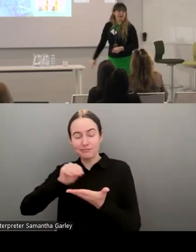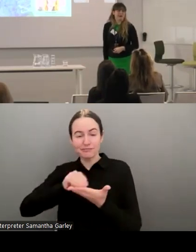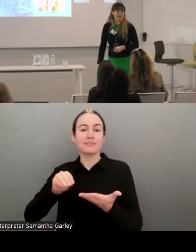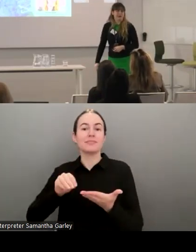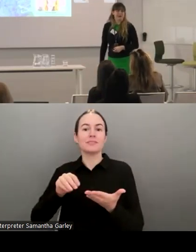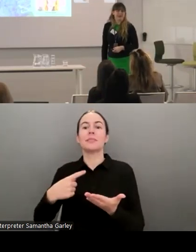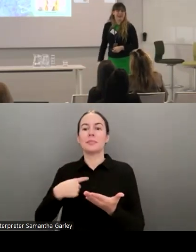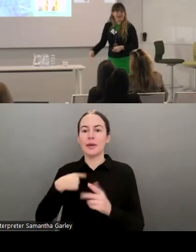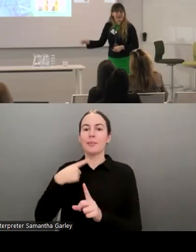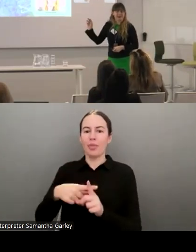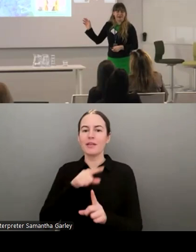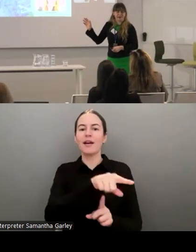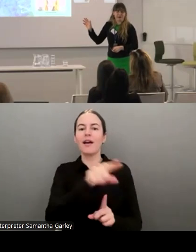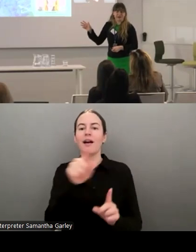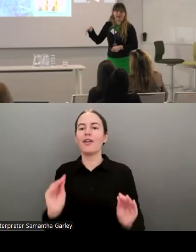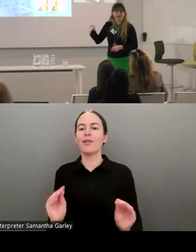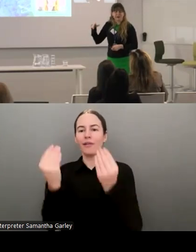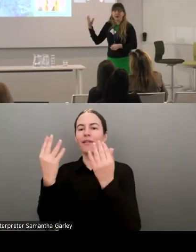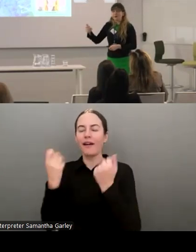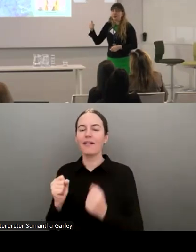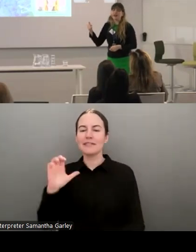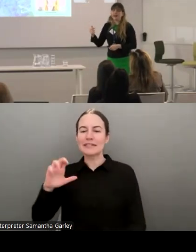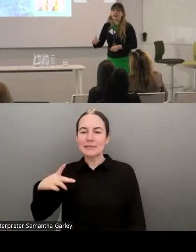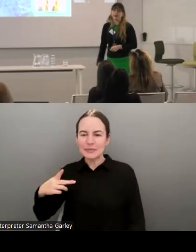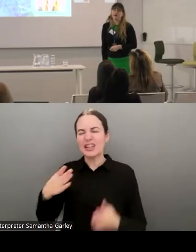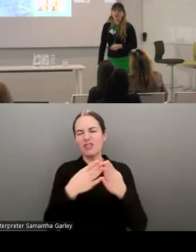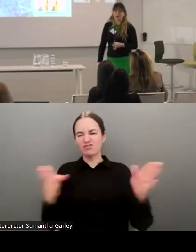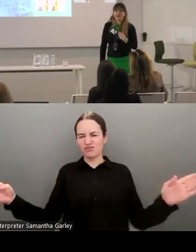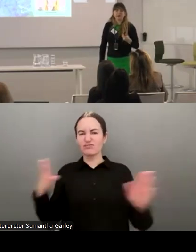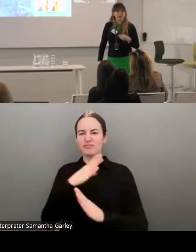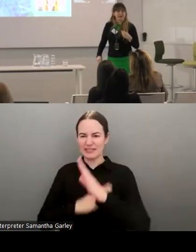with cerebral palsy and disability more generally, to be invited up on more mainstream